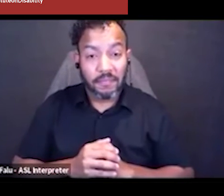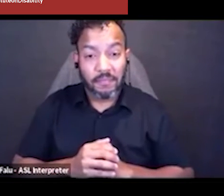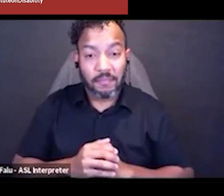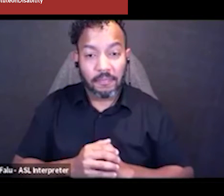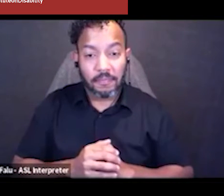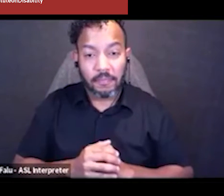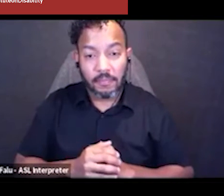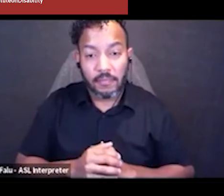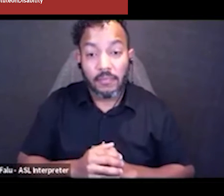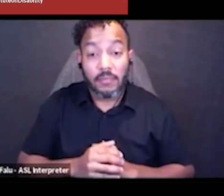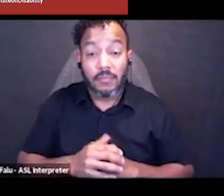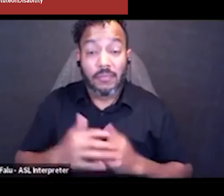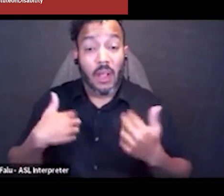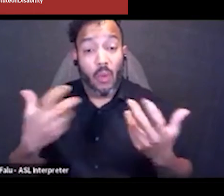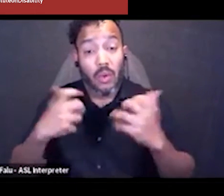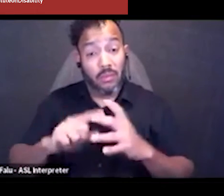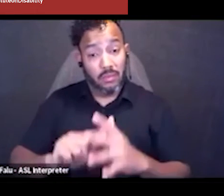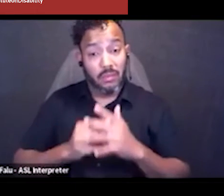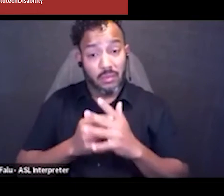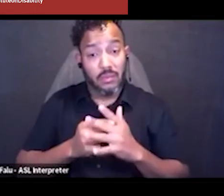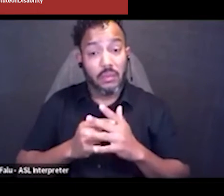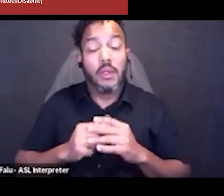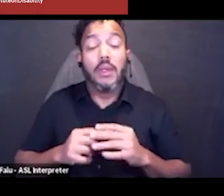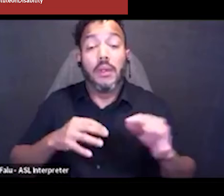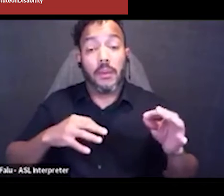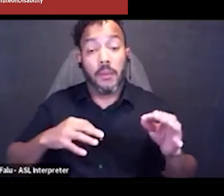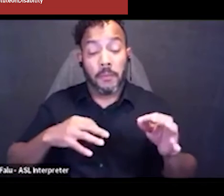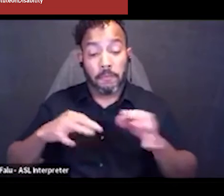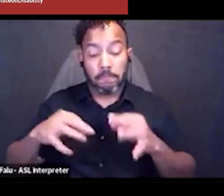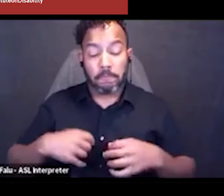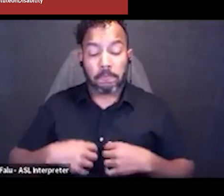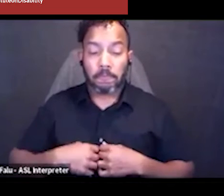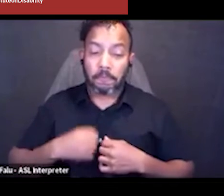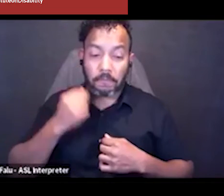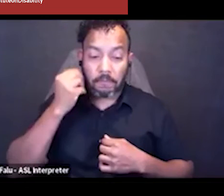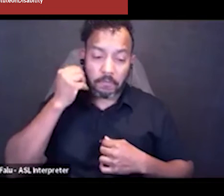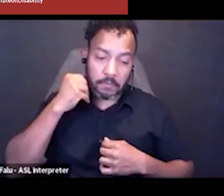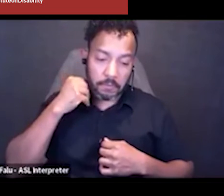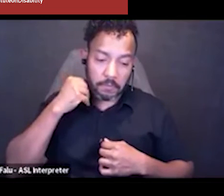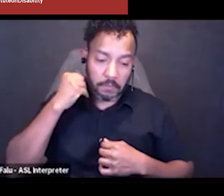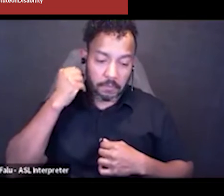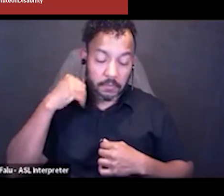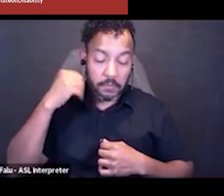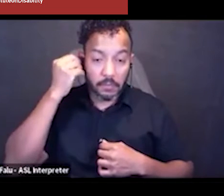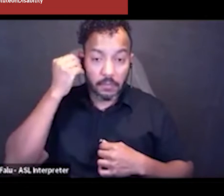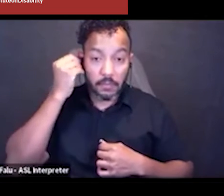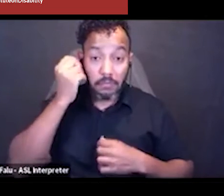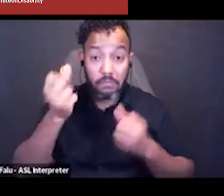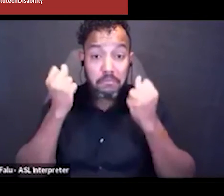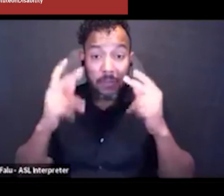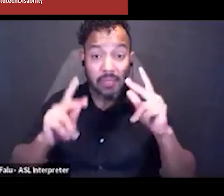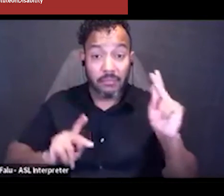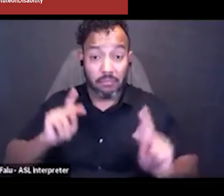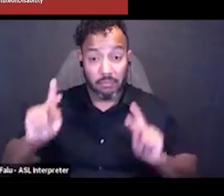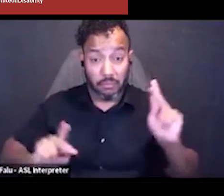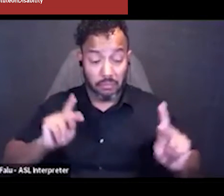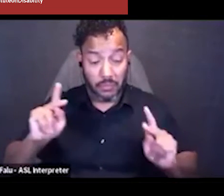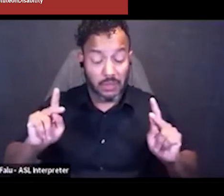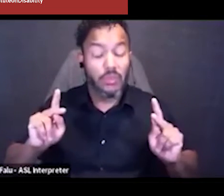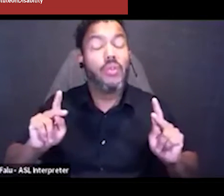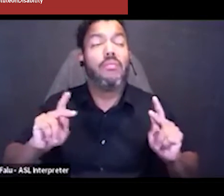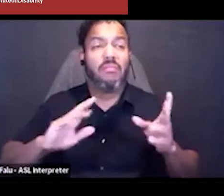I want to begin by saying that many people have said about COVID.